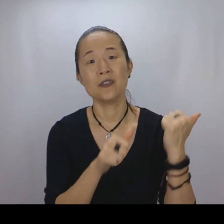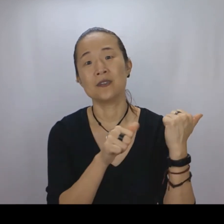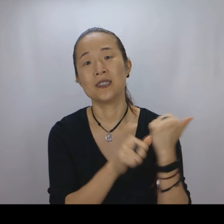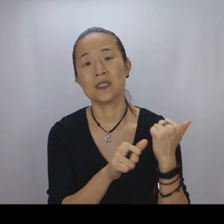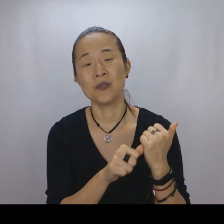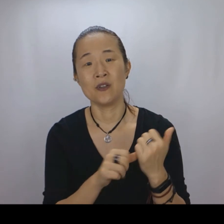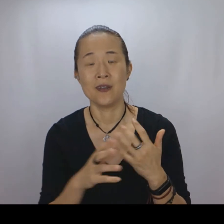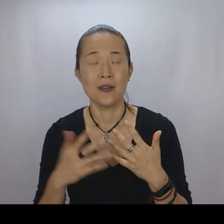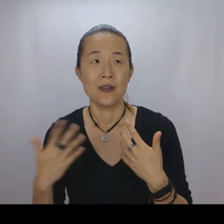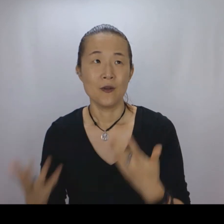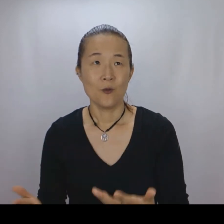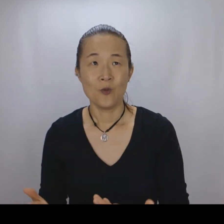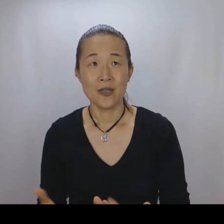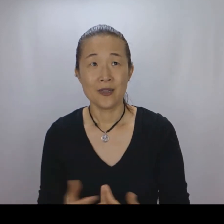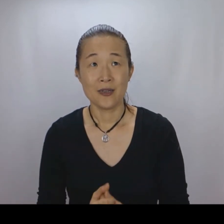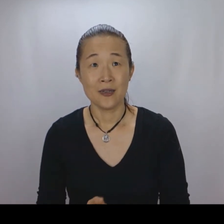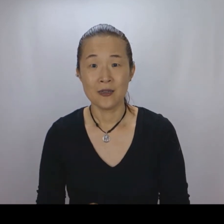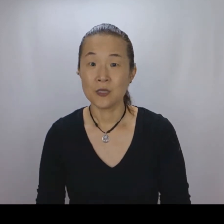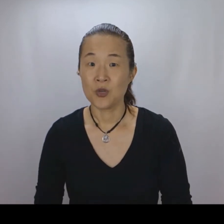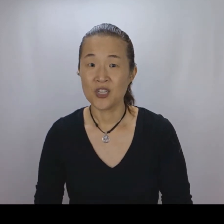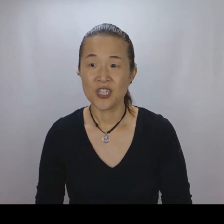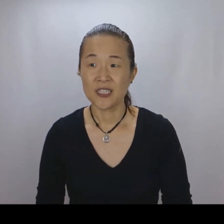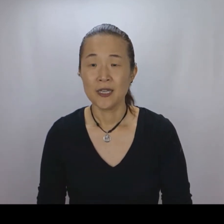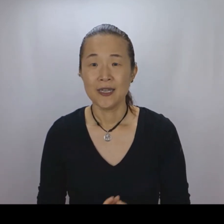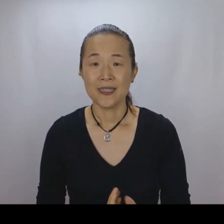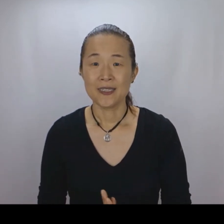"Can you assist me with this project?"